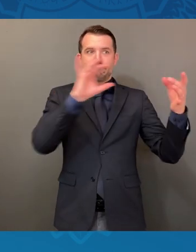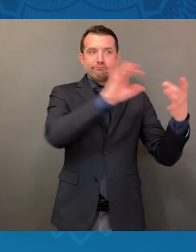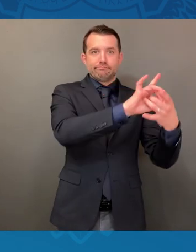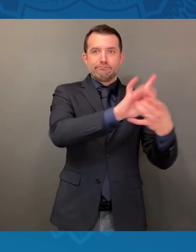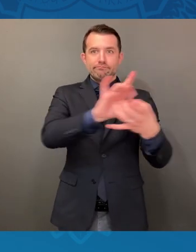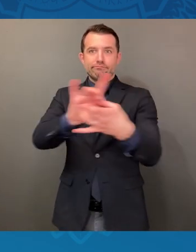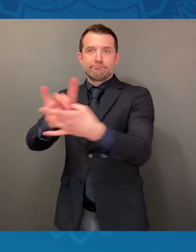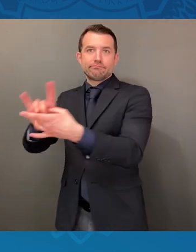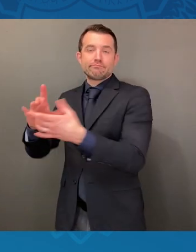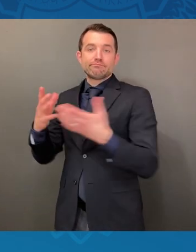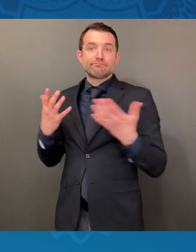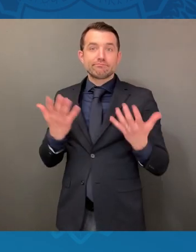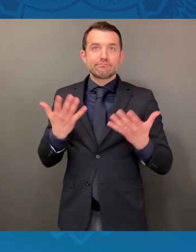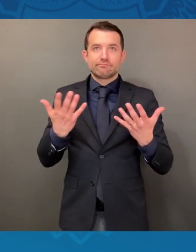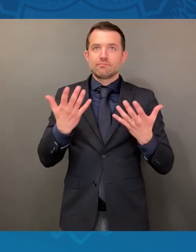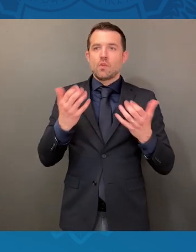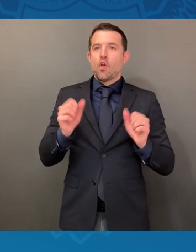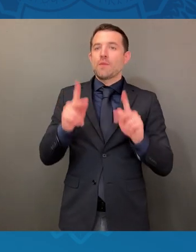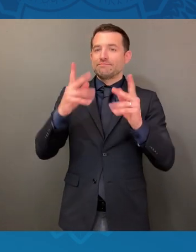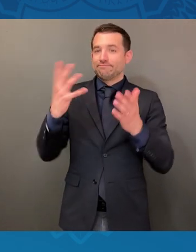We connect folks with the ability